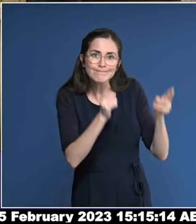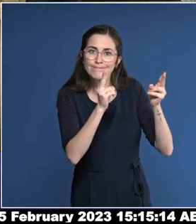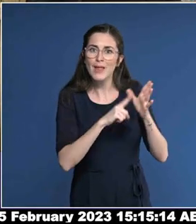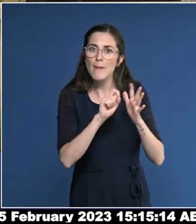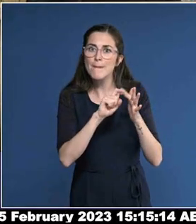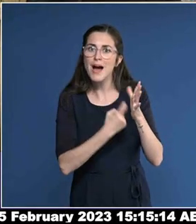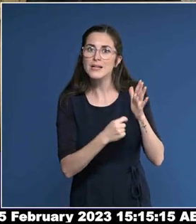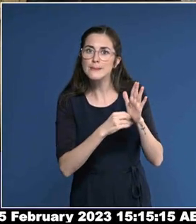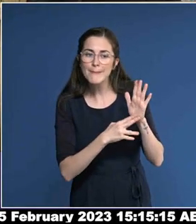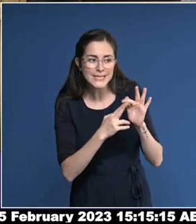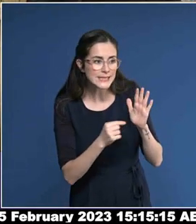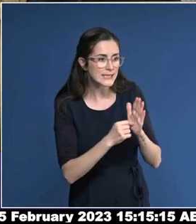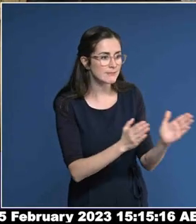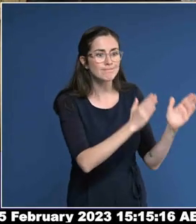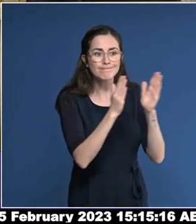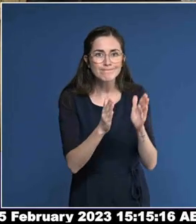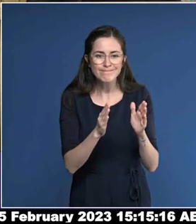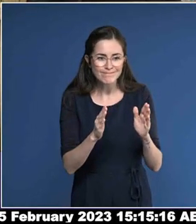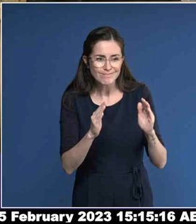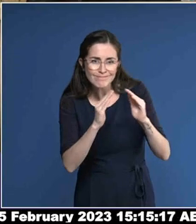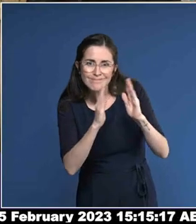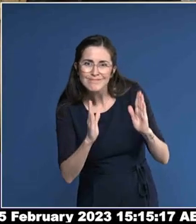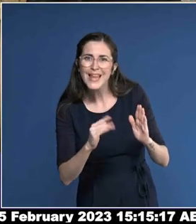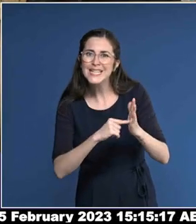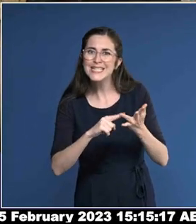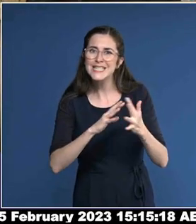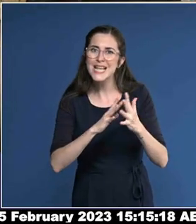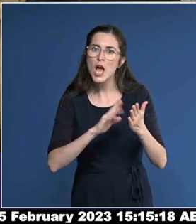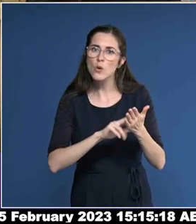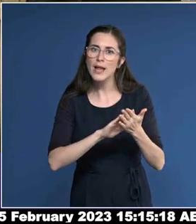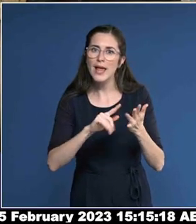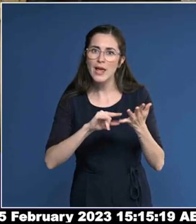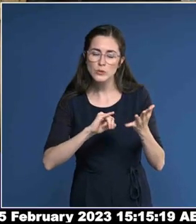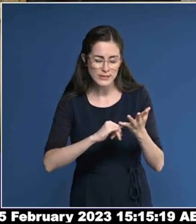And, absolutely, individuals who have displayed behaviours of protest when they